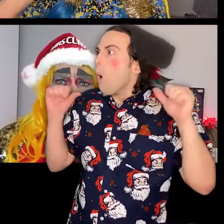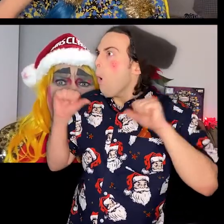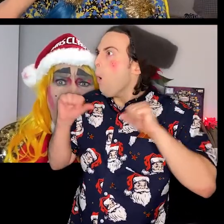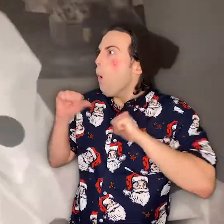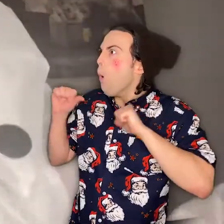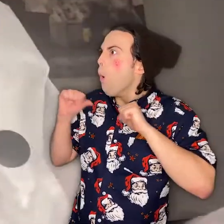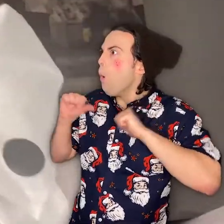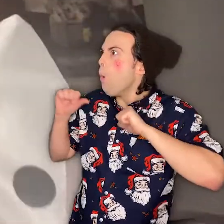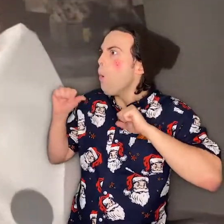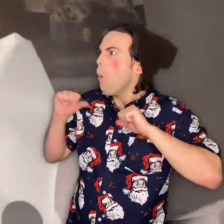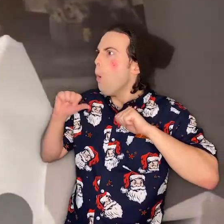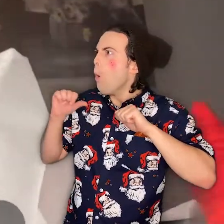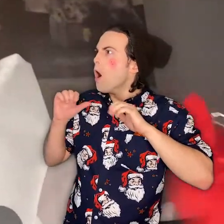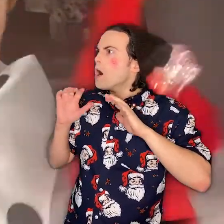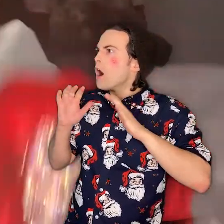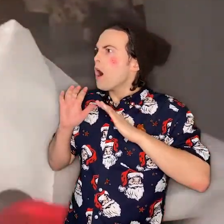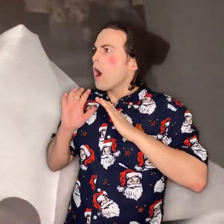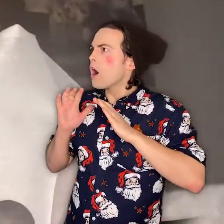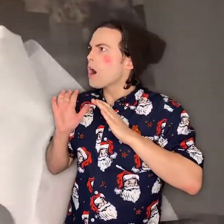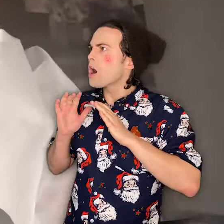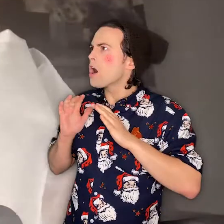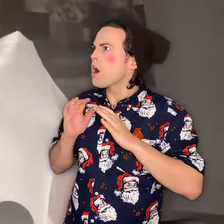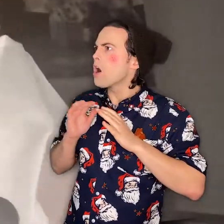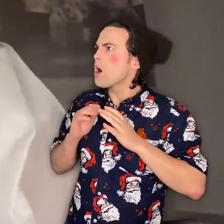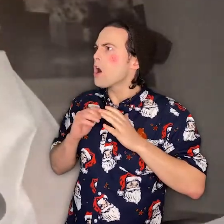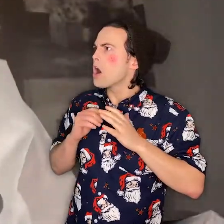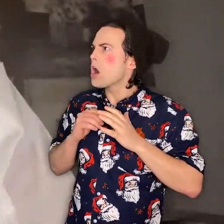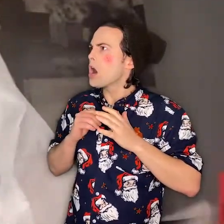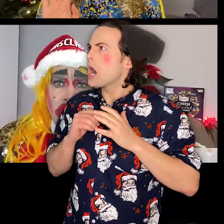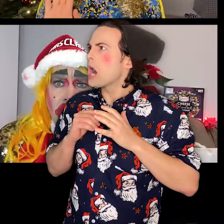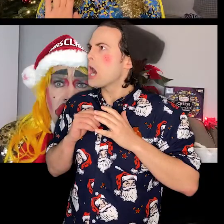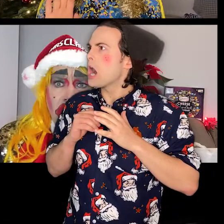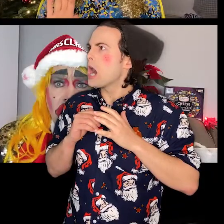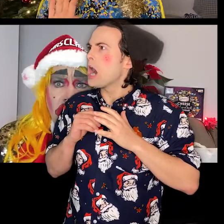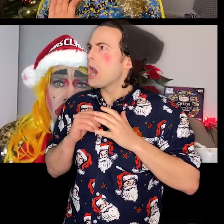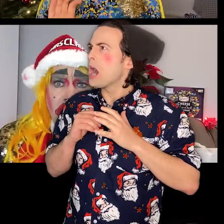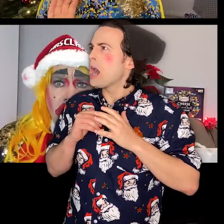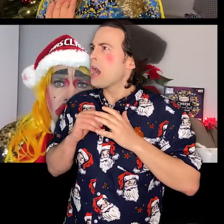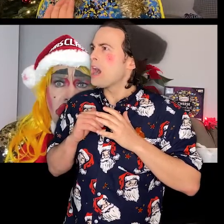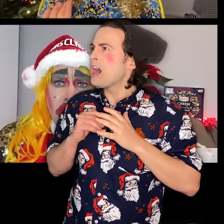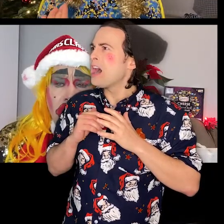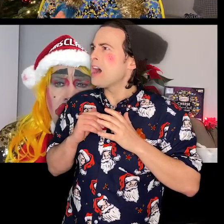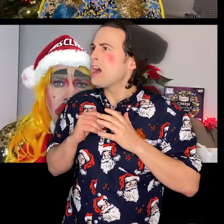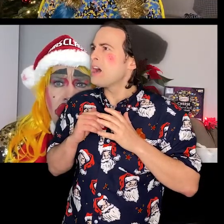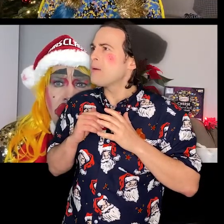Judy - That's right you stinking lot, banish me from Pantoland will you?